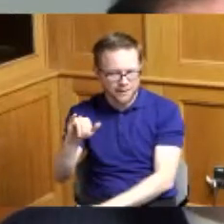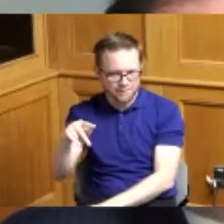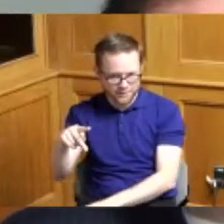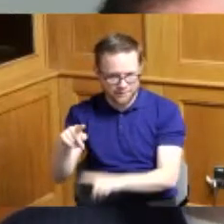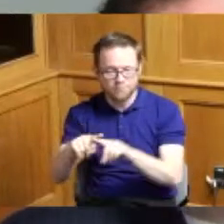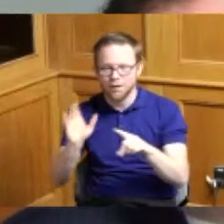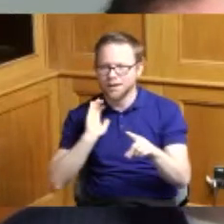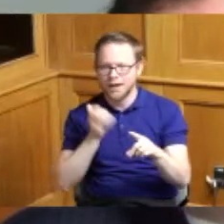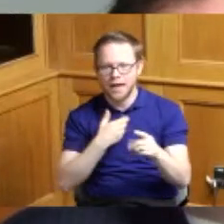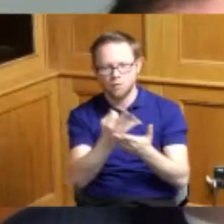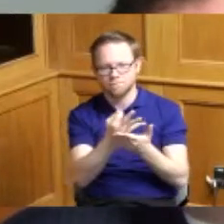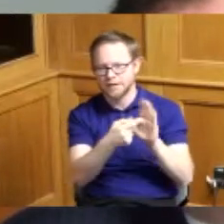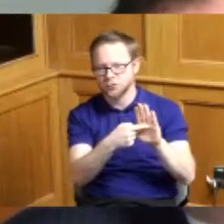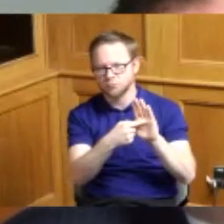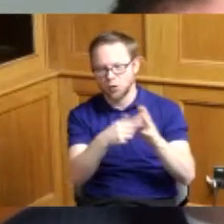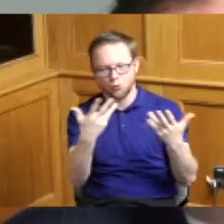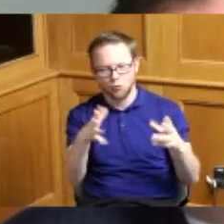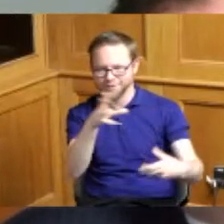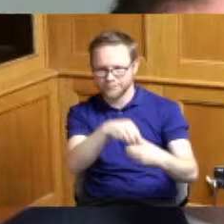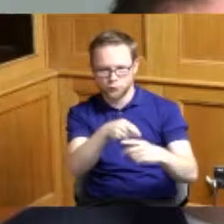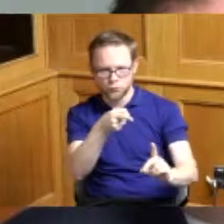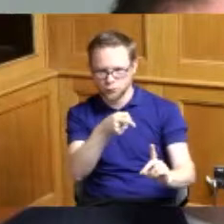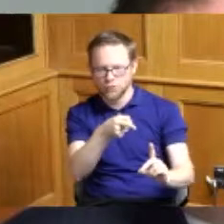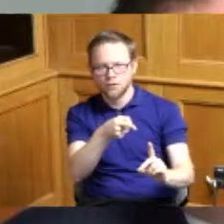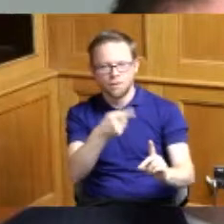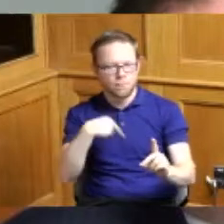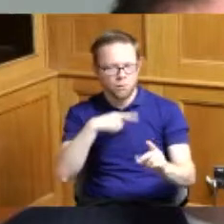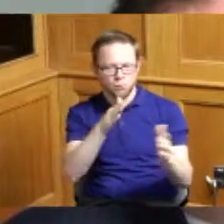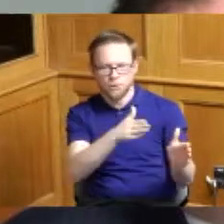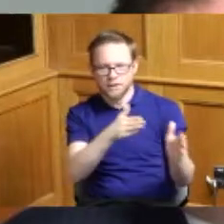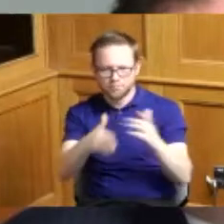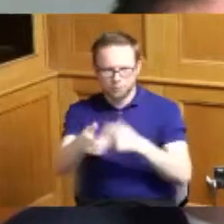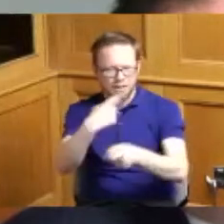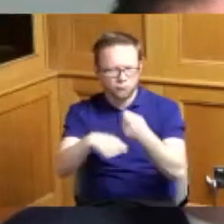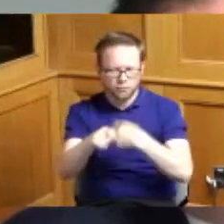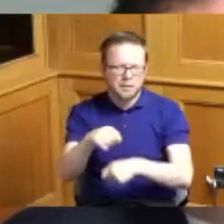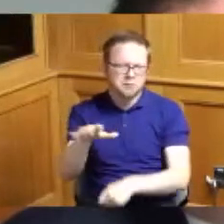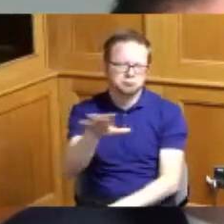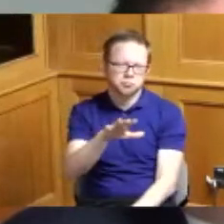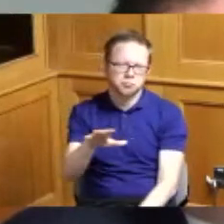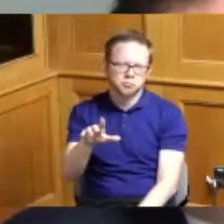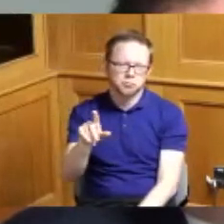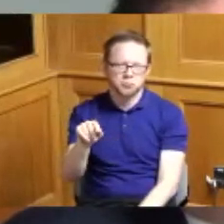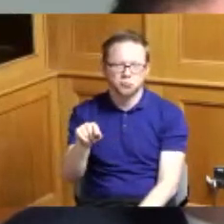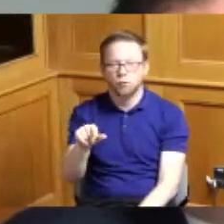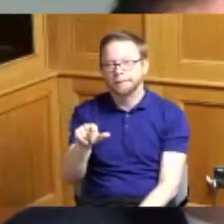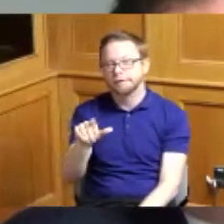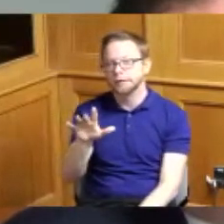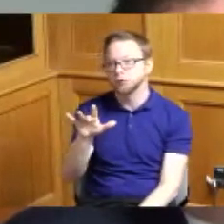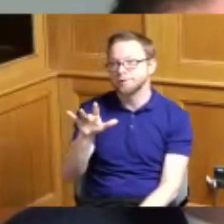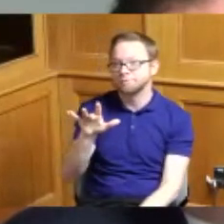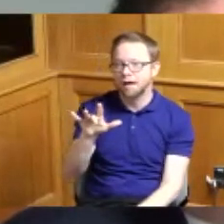um to be um to be replaced in approximately 2025 could be 12 to 15 million dollars